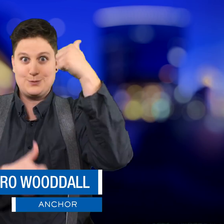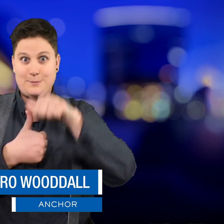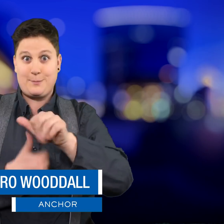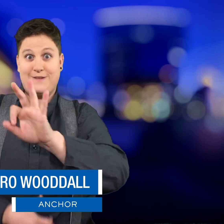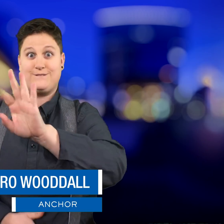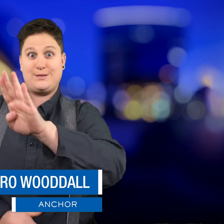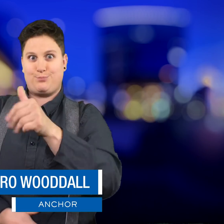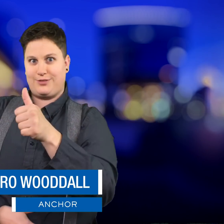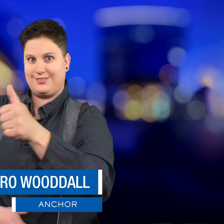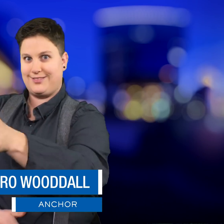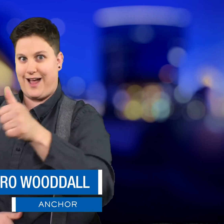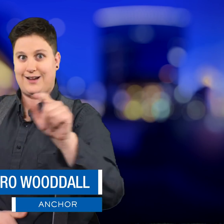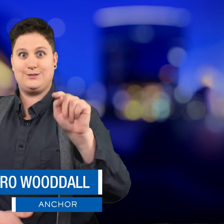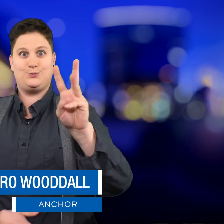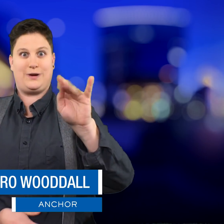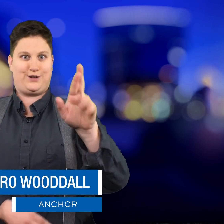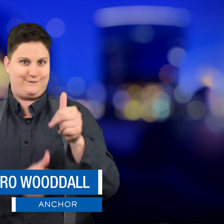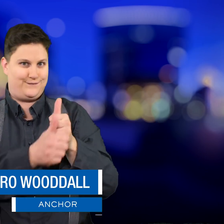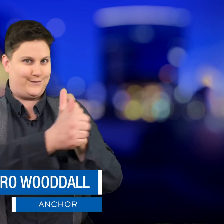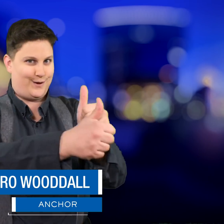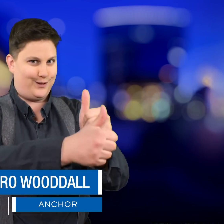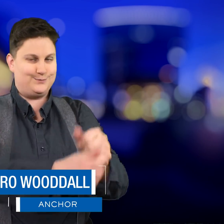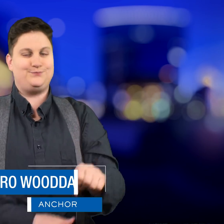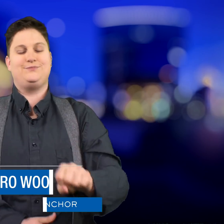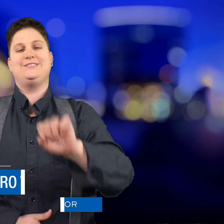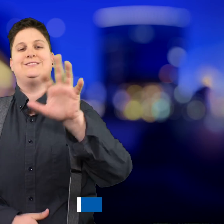Remember to like us on Facebook and follow us on Twitter.